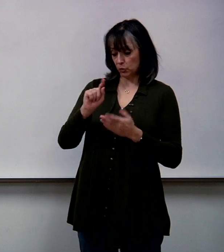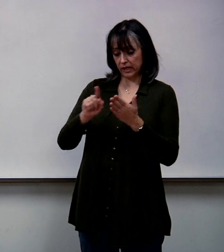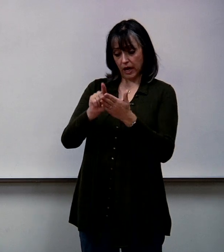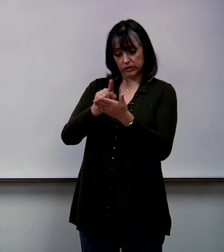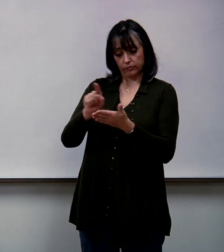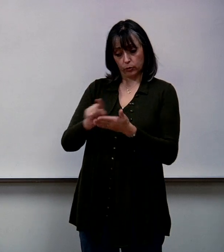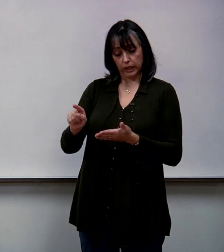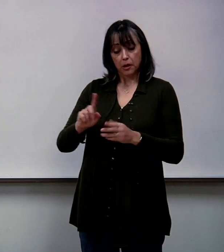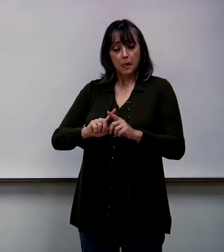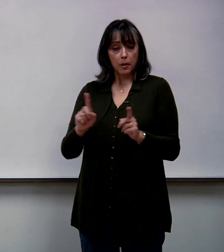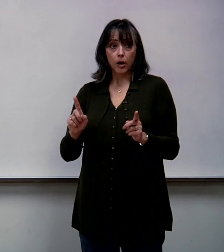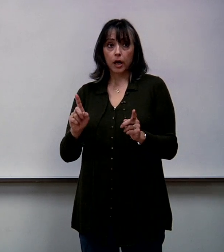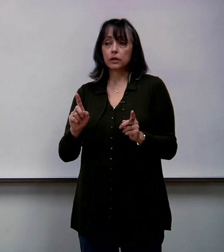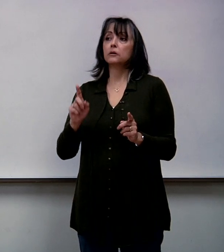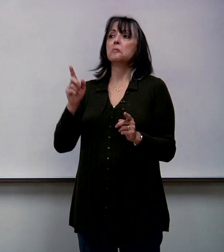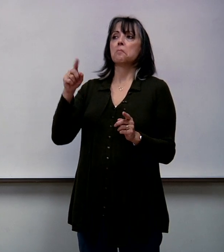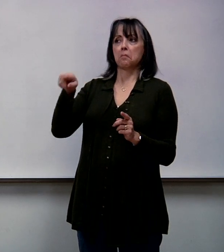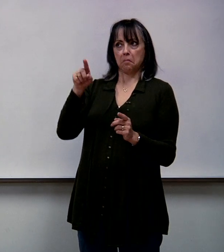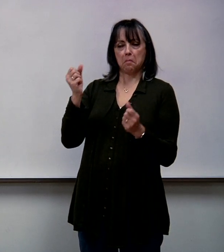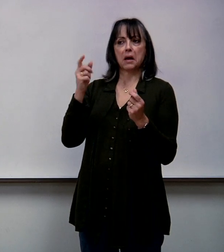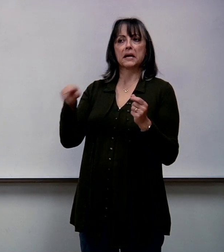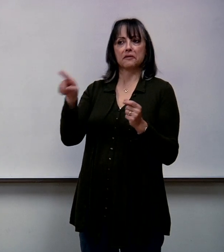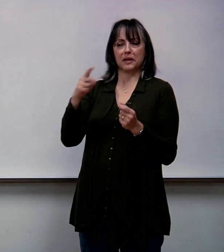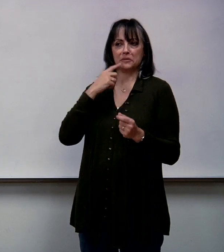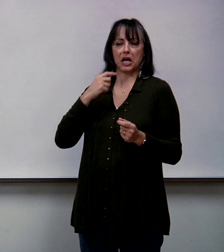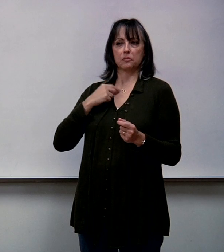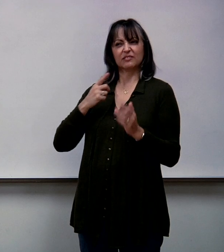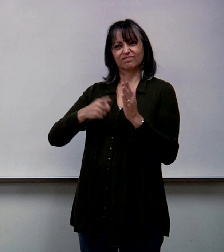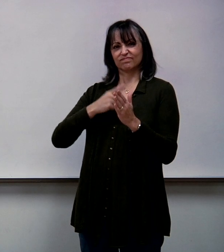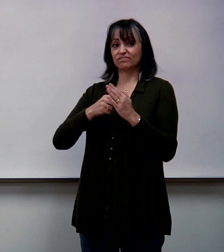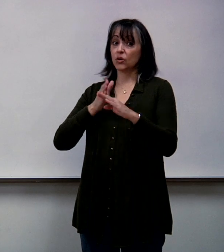solid information from many of the senators that it sometimes takes more than that.